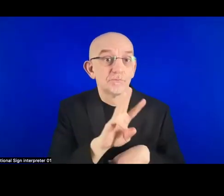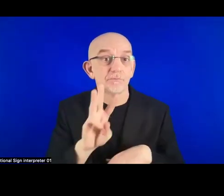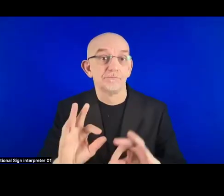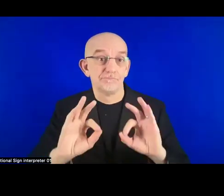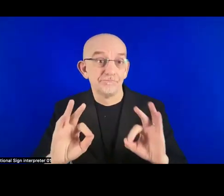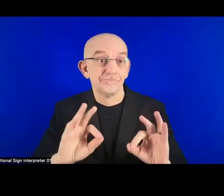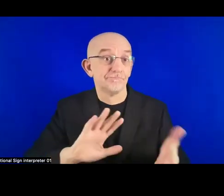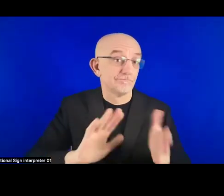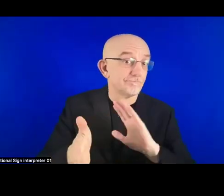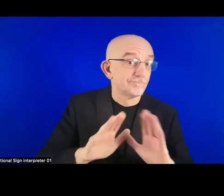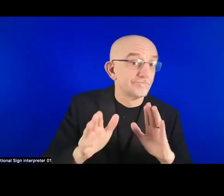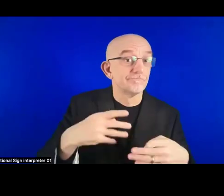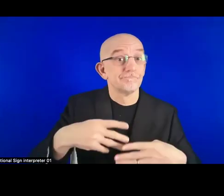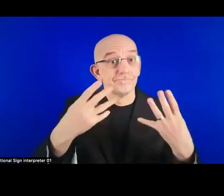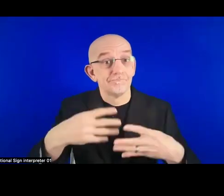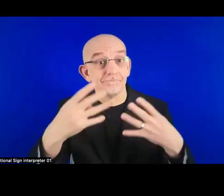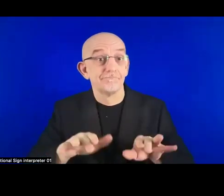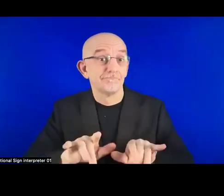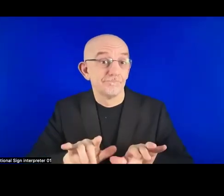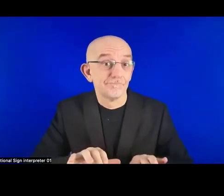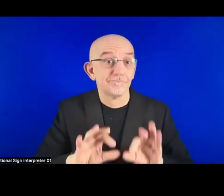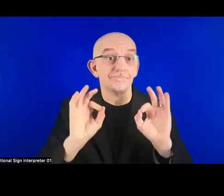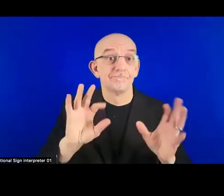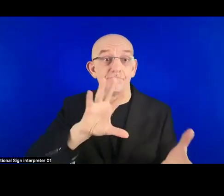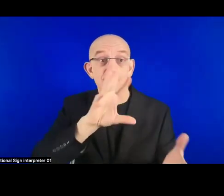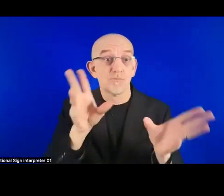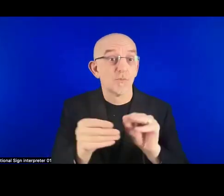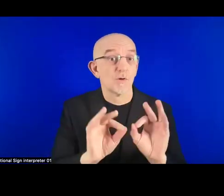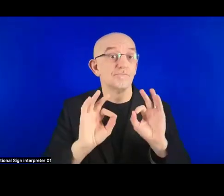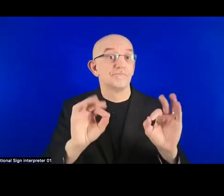to prepared.eu@universityofgalway.ie. Thank you very much.